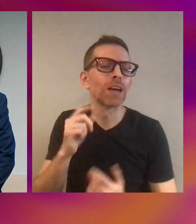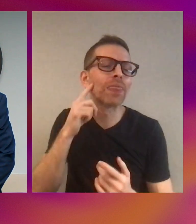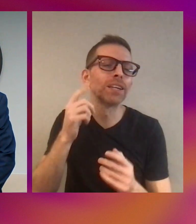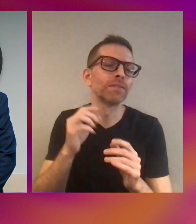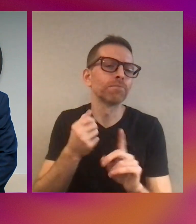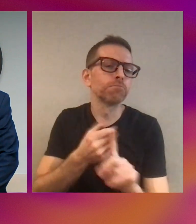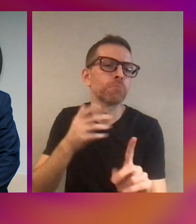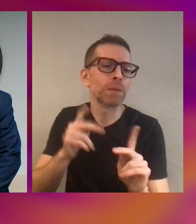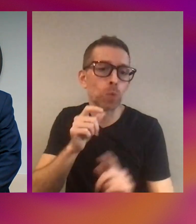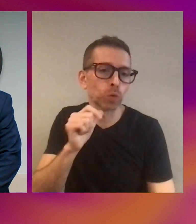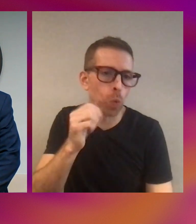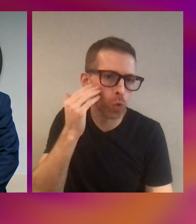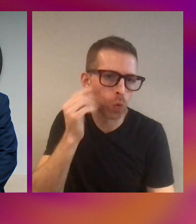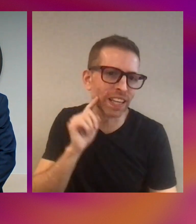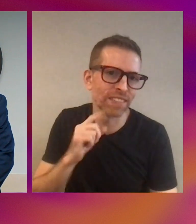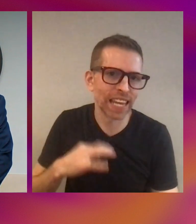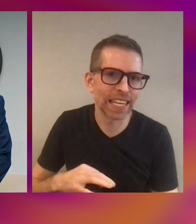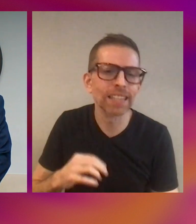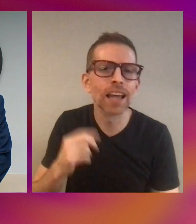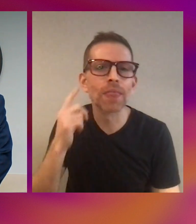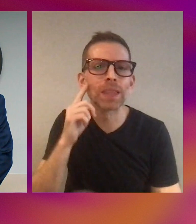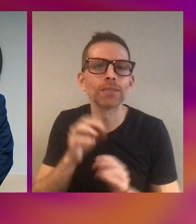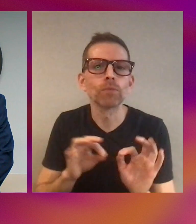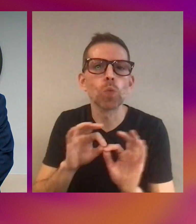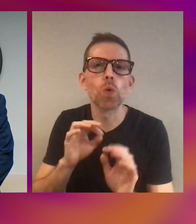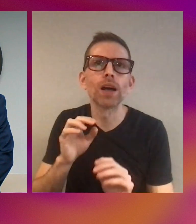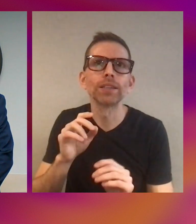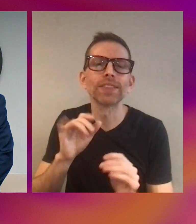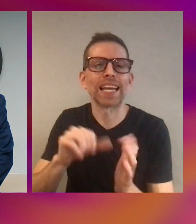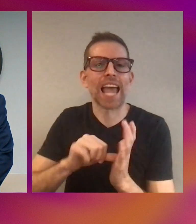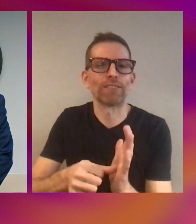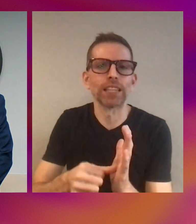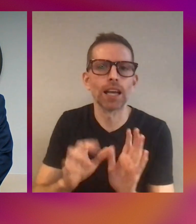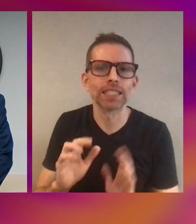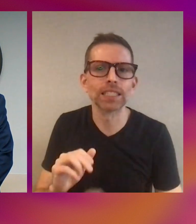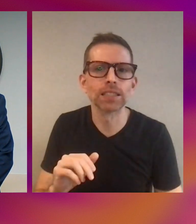emphasizes the idea that being deaf is not a loss or something to be pitied,